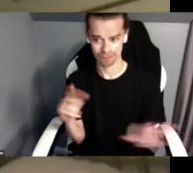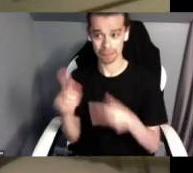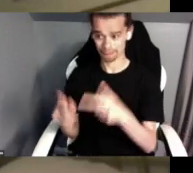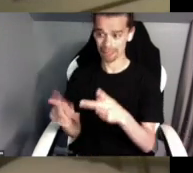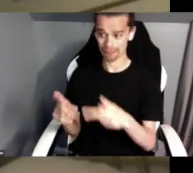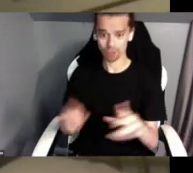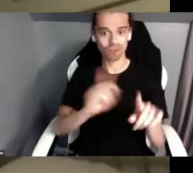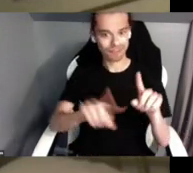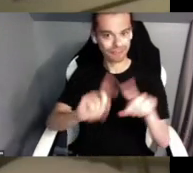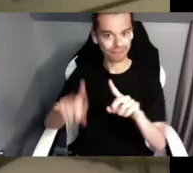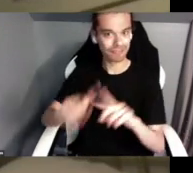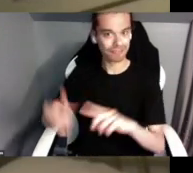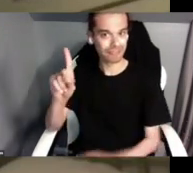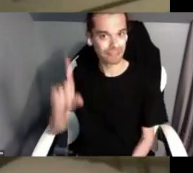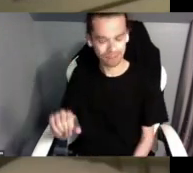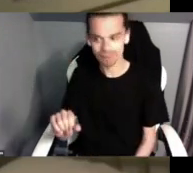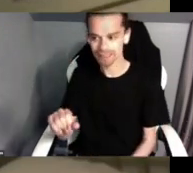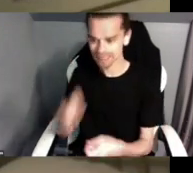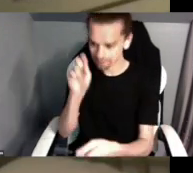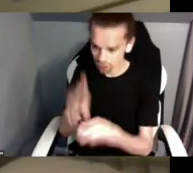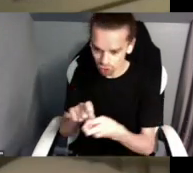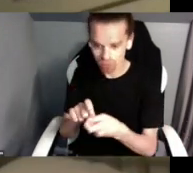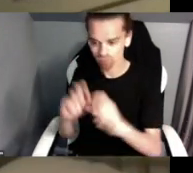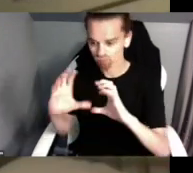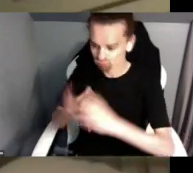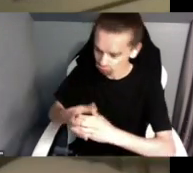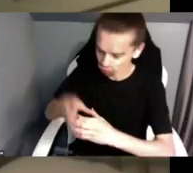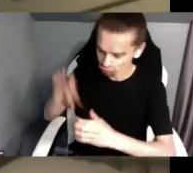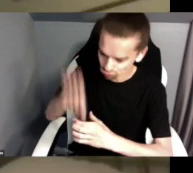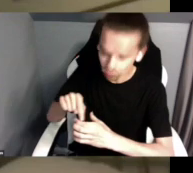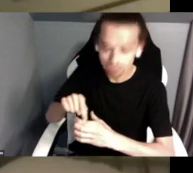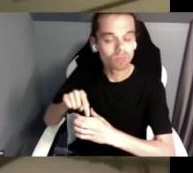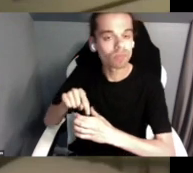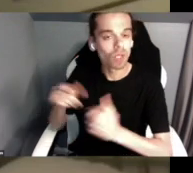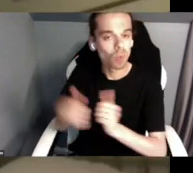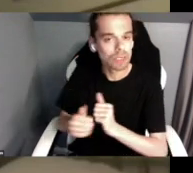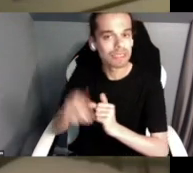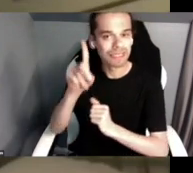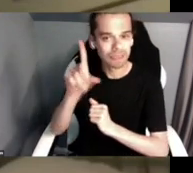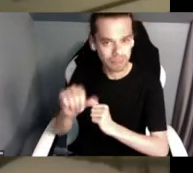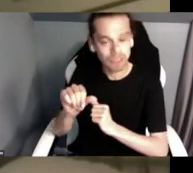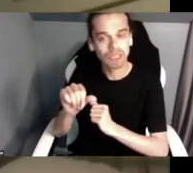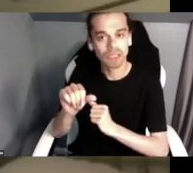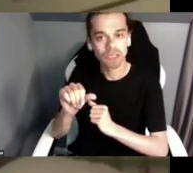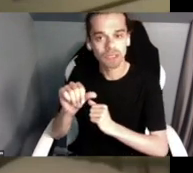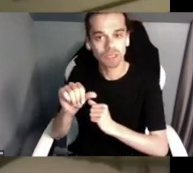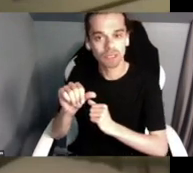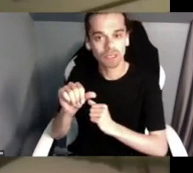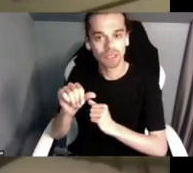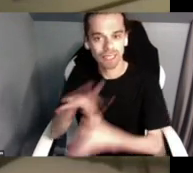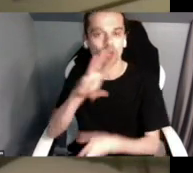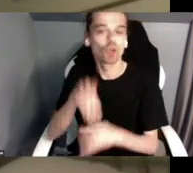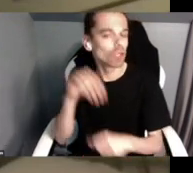especially multi marginalized people with disabilities, are included in all aspects of the project.